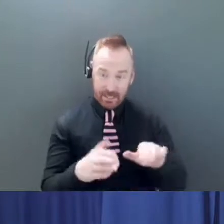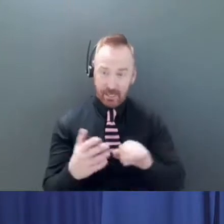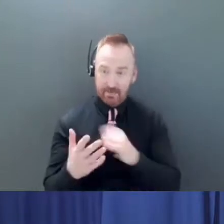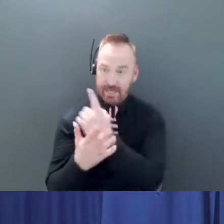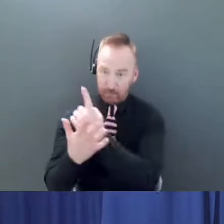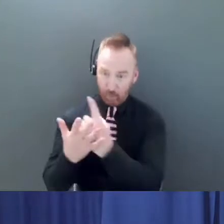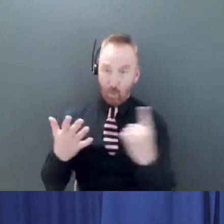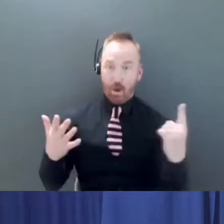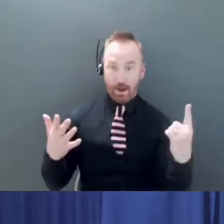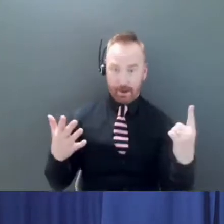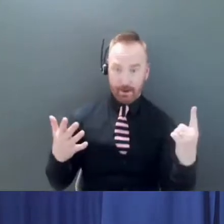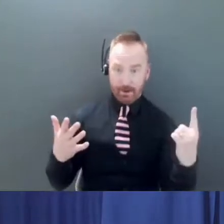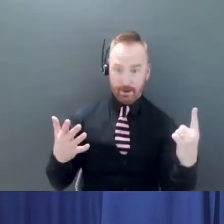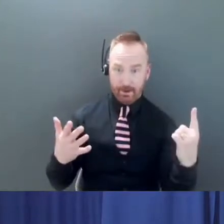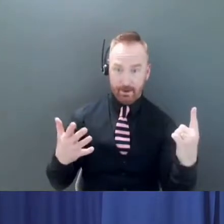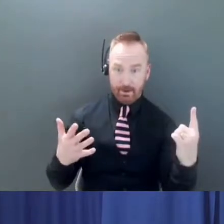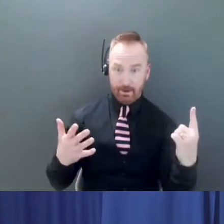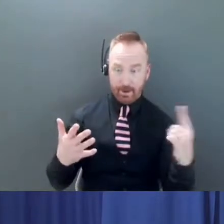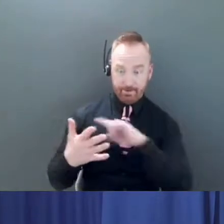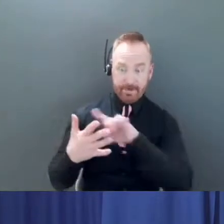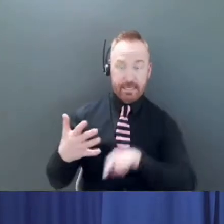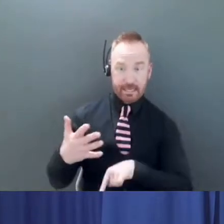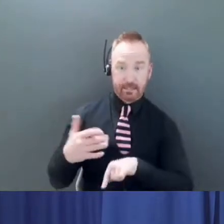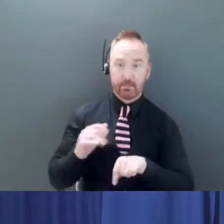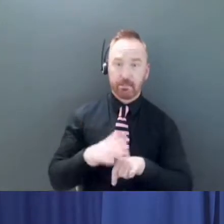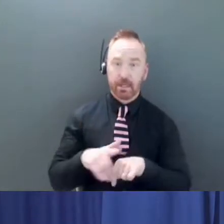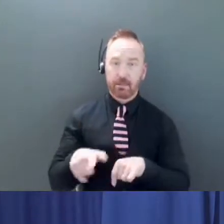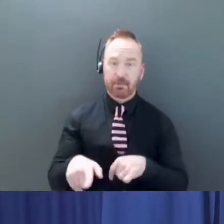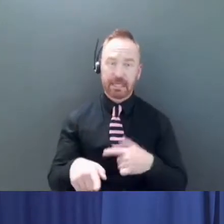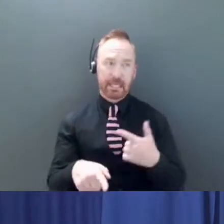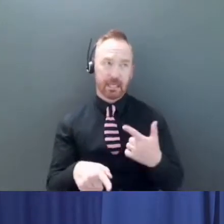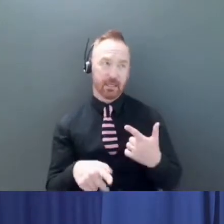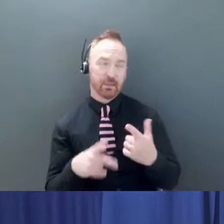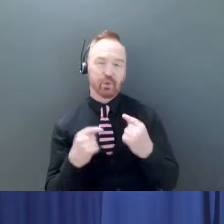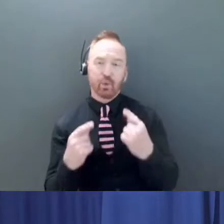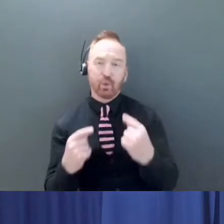one of those measures and we are in a what I would call a long tale of COVID activity.